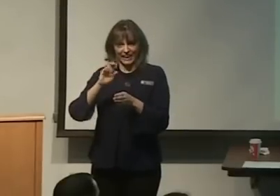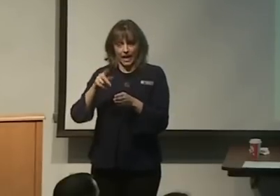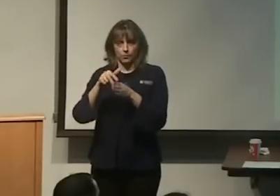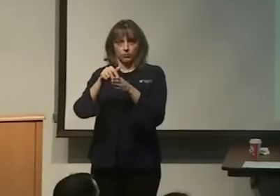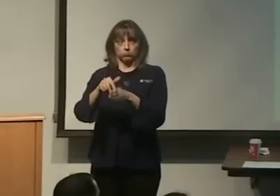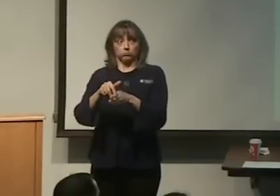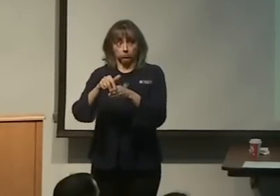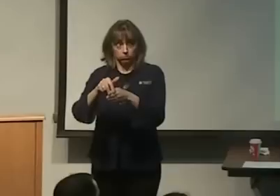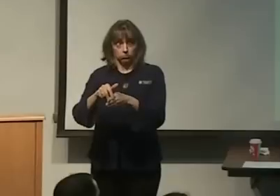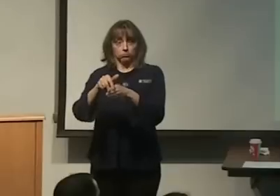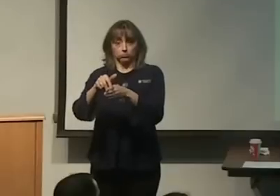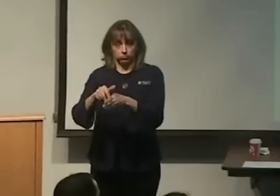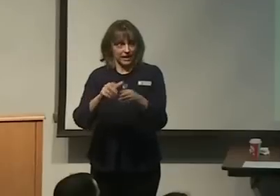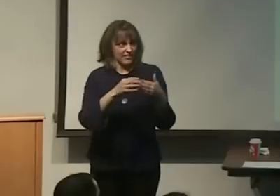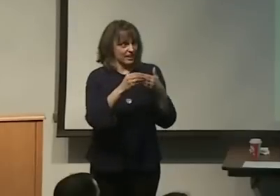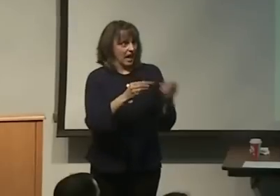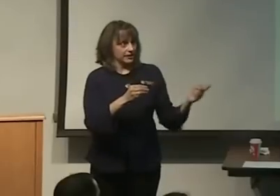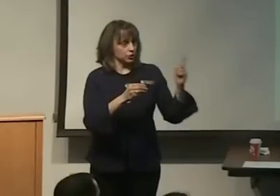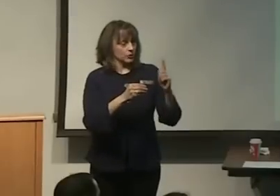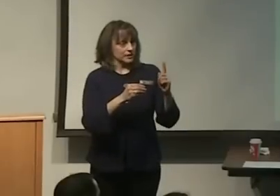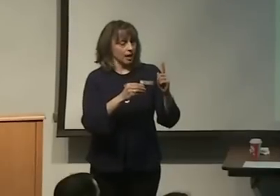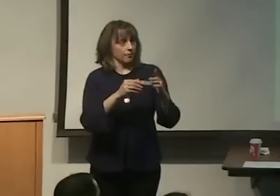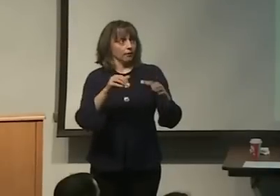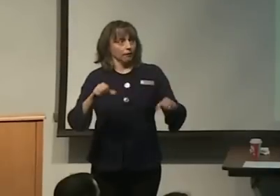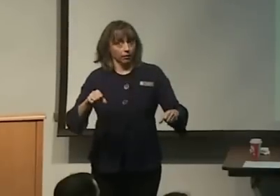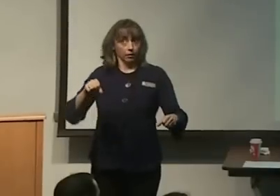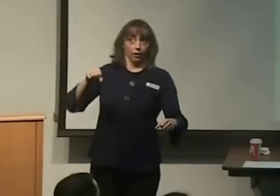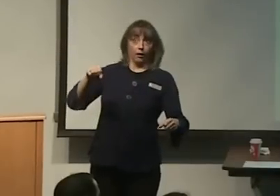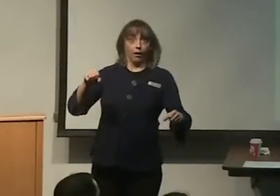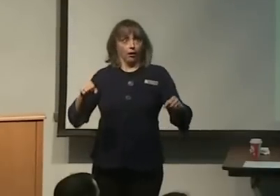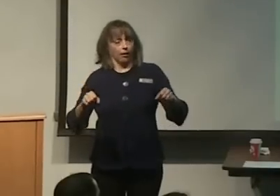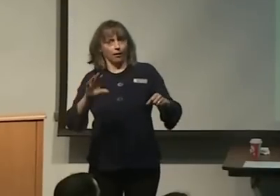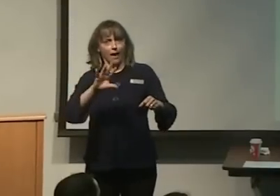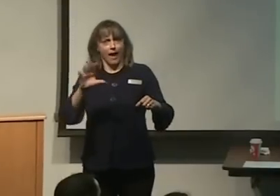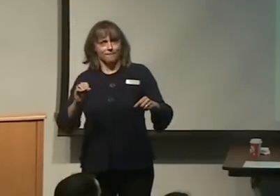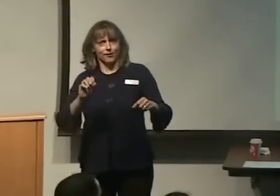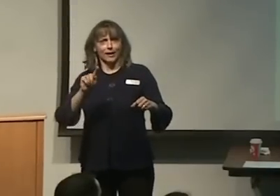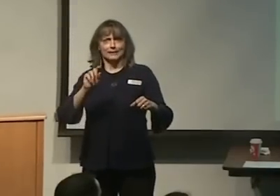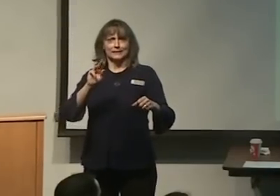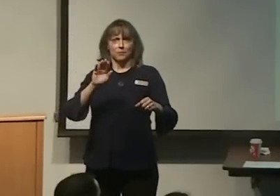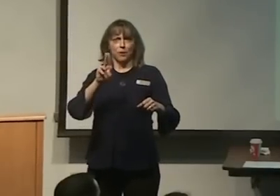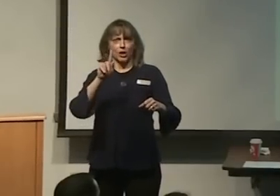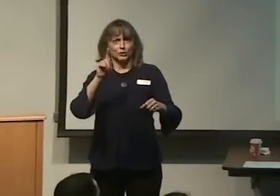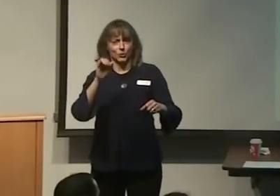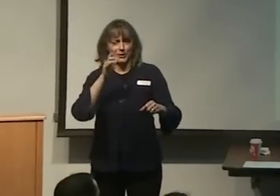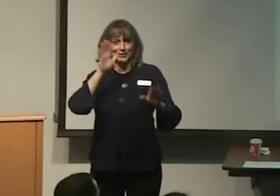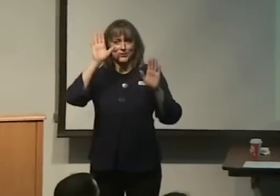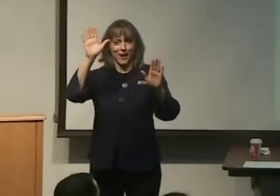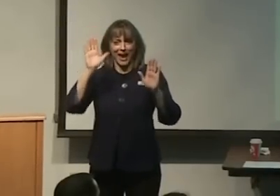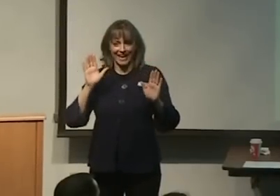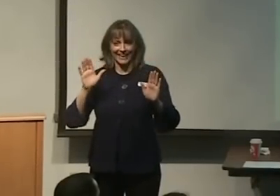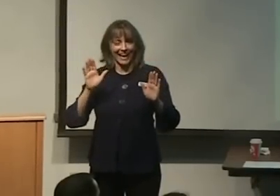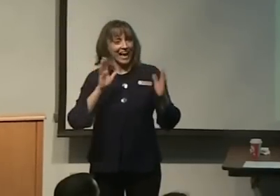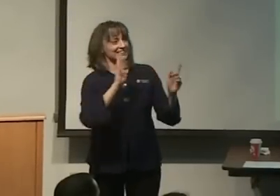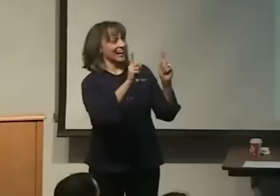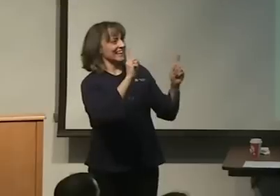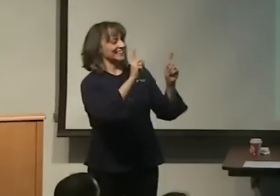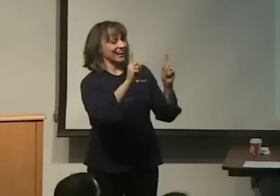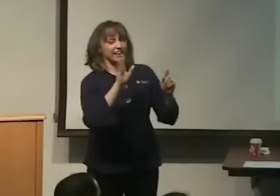and I'm thinking, oh man, we're in Timbuktu, this is great. And I start talking and he's like, he takes the ear buds out